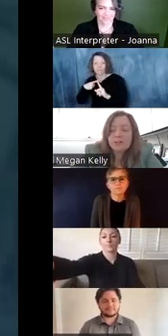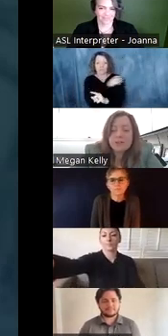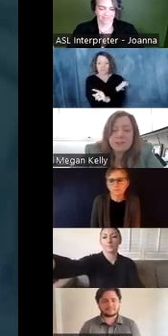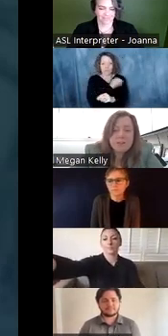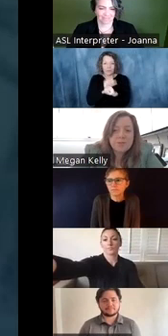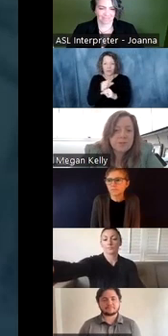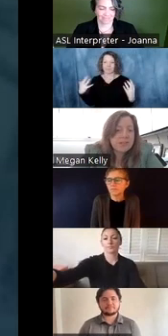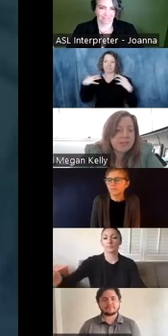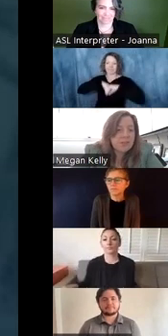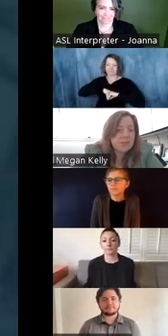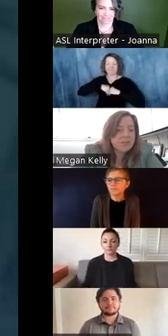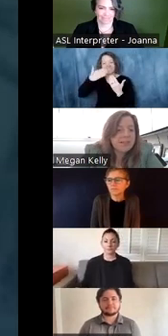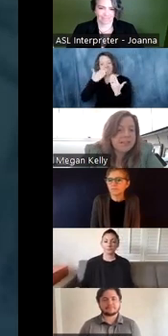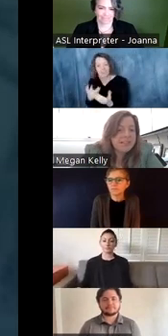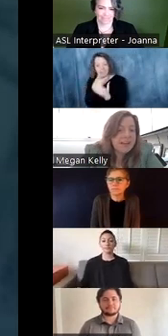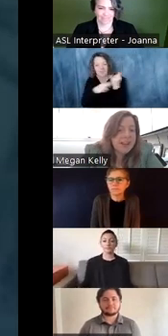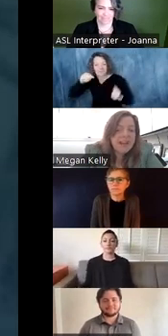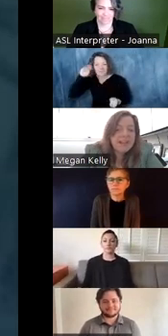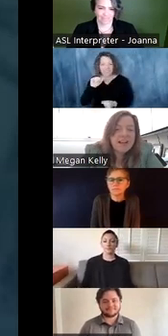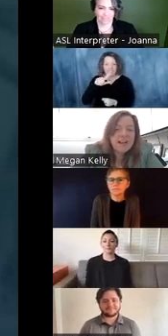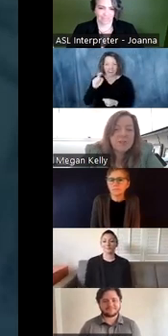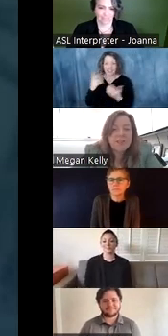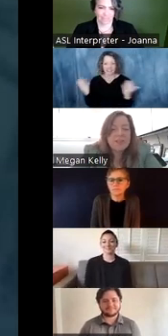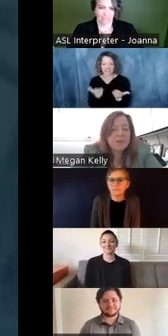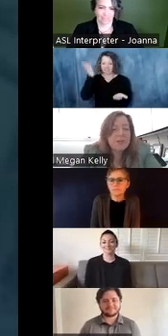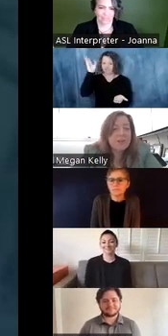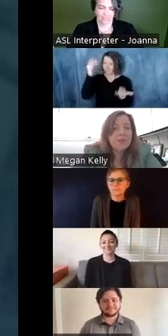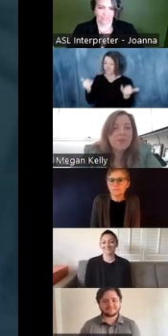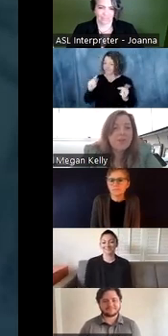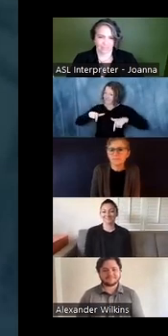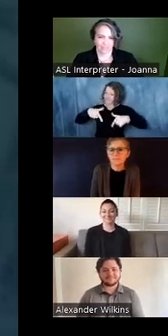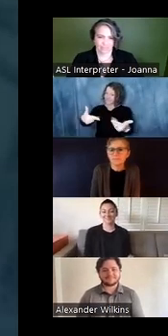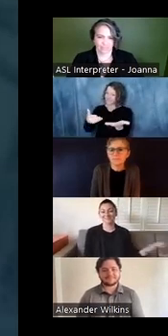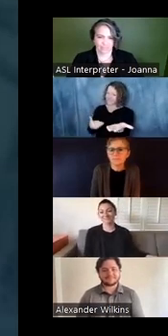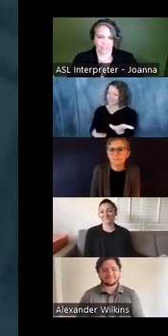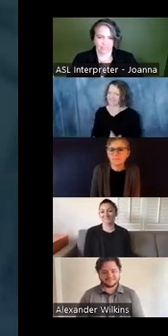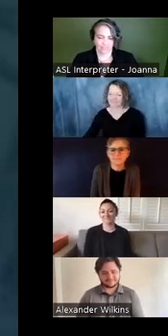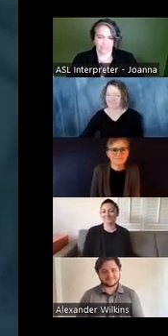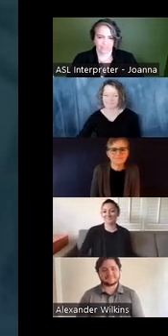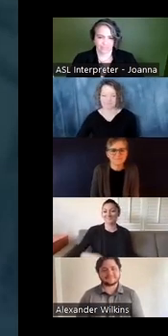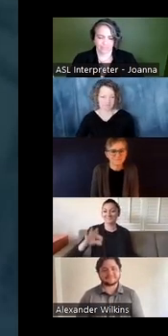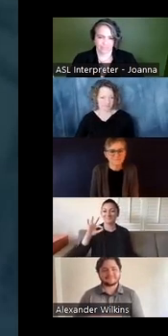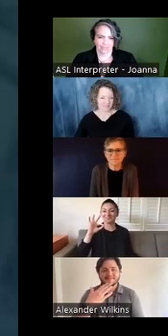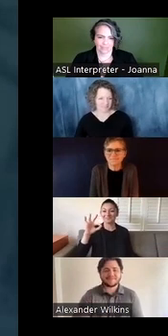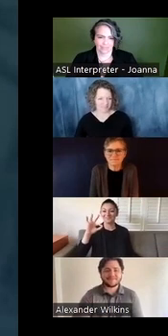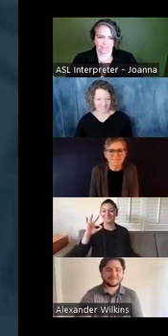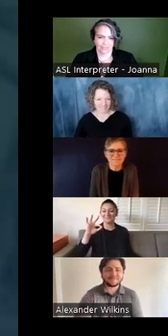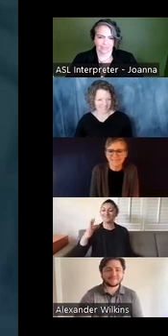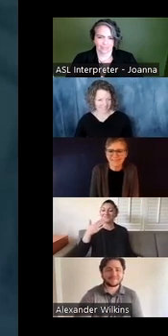Drs. Anderson and Wilkins, for presenting today, and I will hand it over to you.